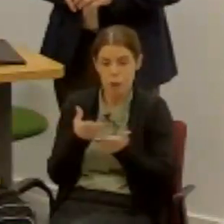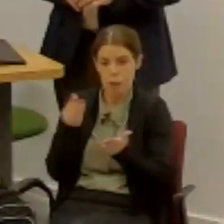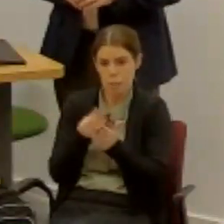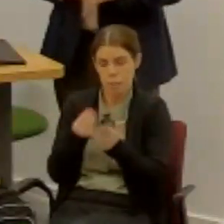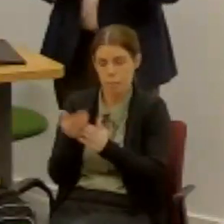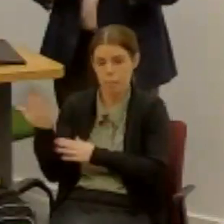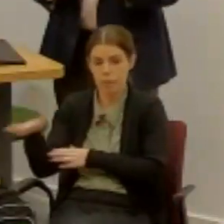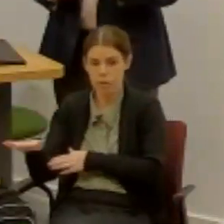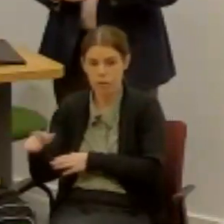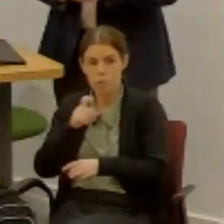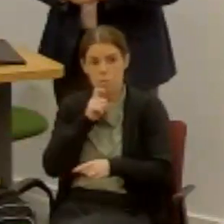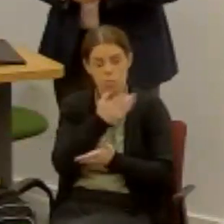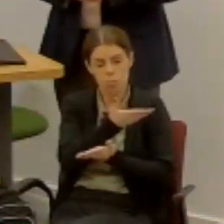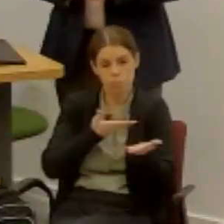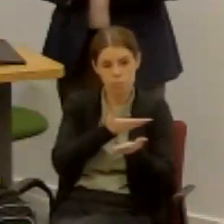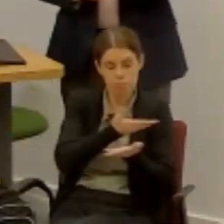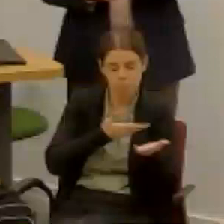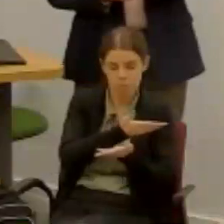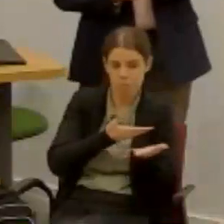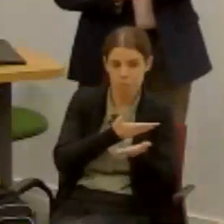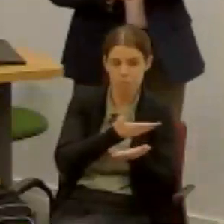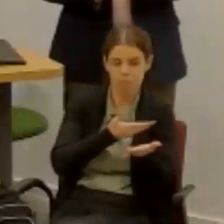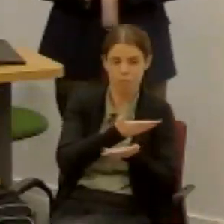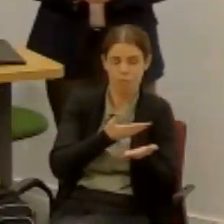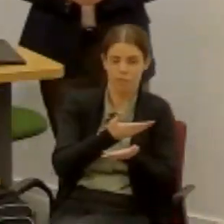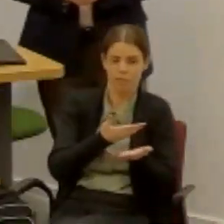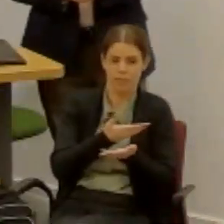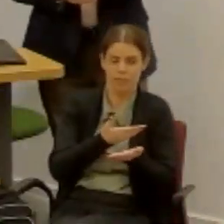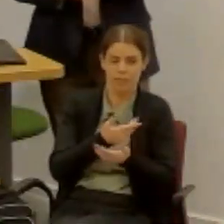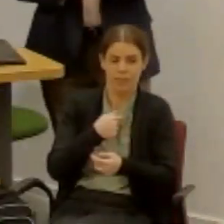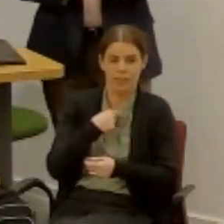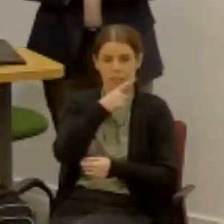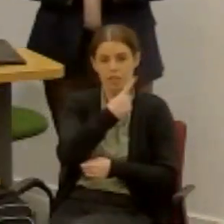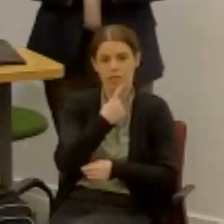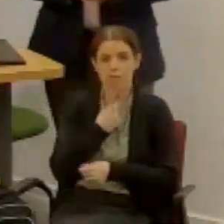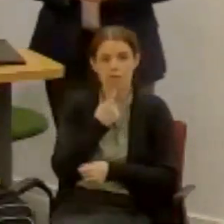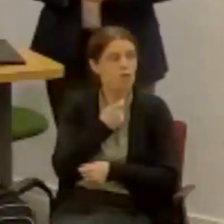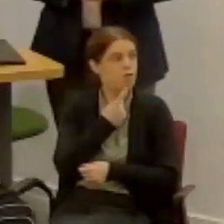And who we talk to in in in purpose. For the purposes of this talk the ones in red are probably the most relevant.